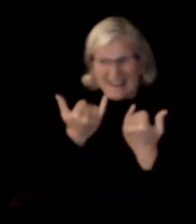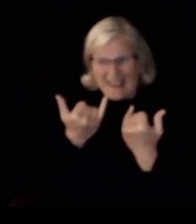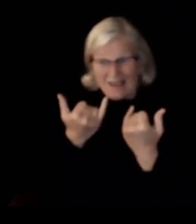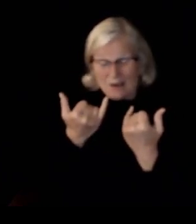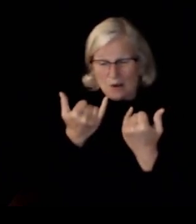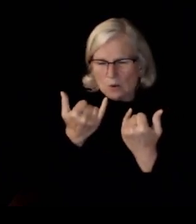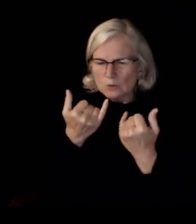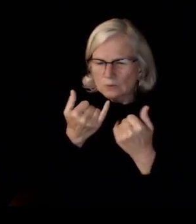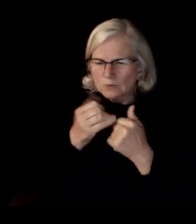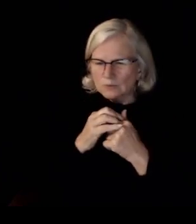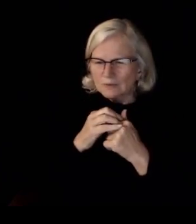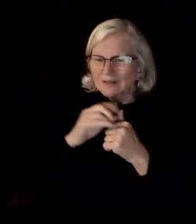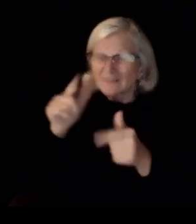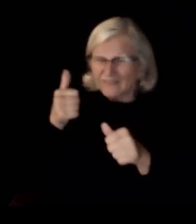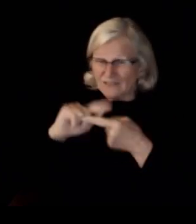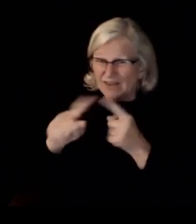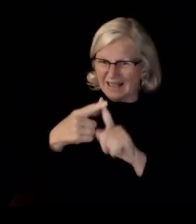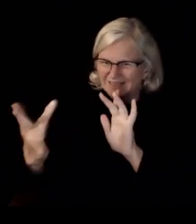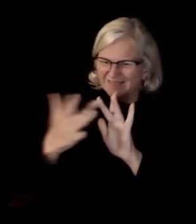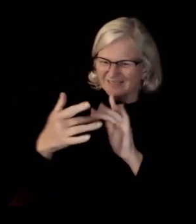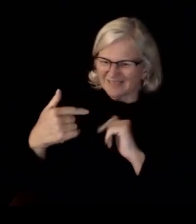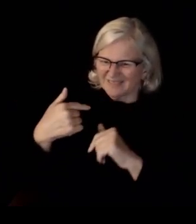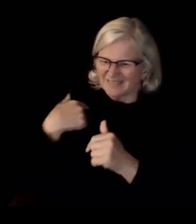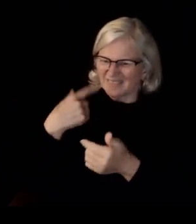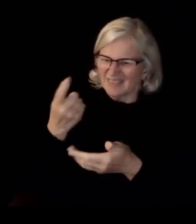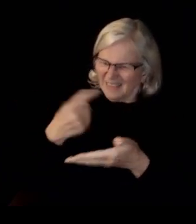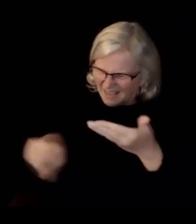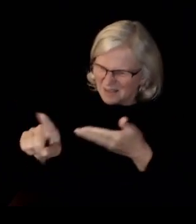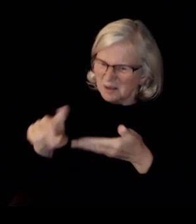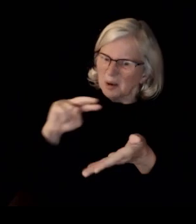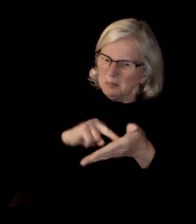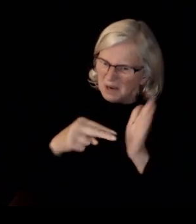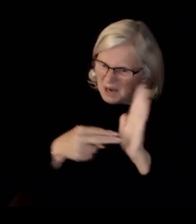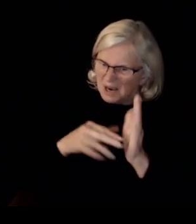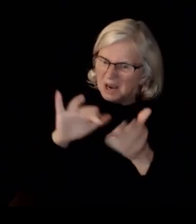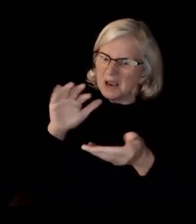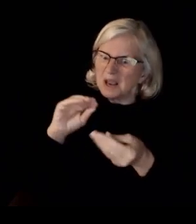next week we should see the case numbers go down. No it's going to take a while before